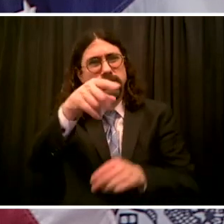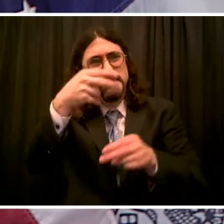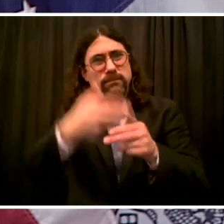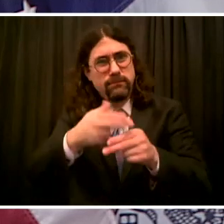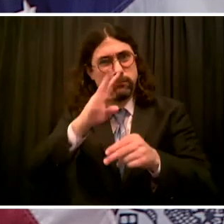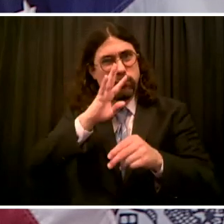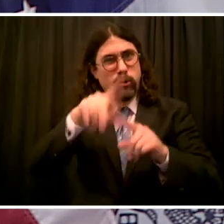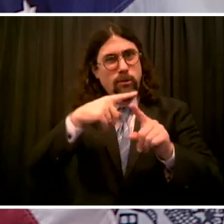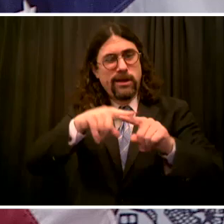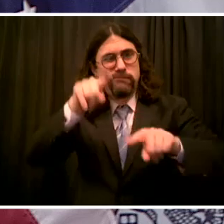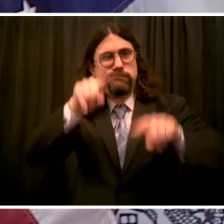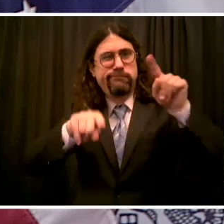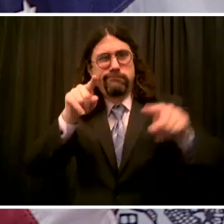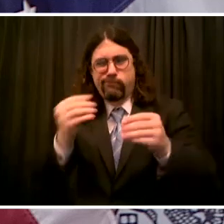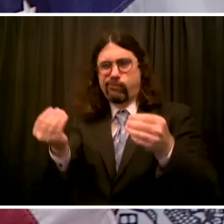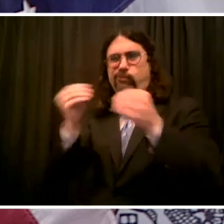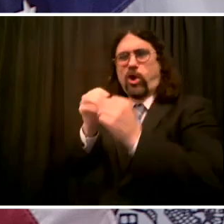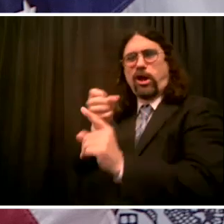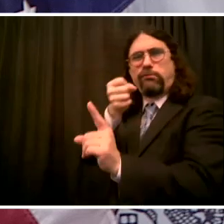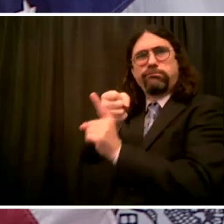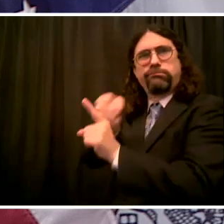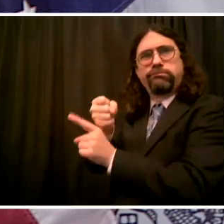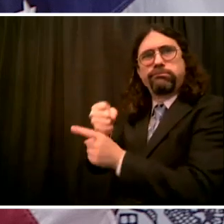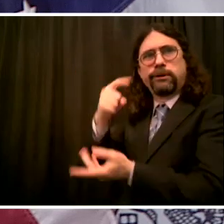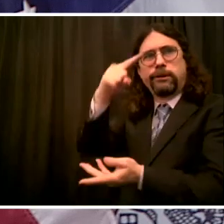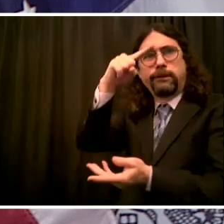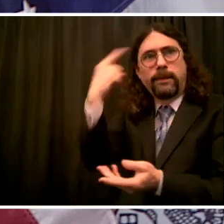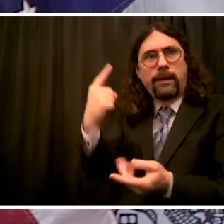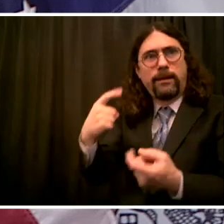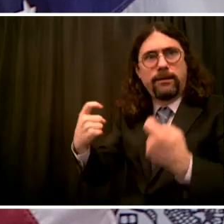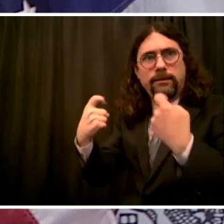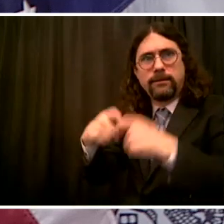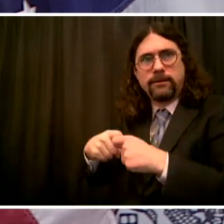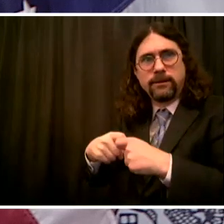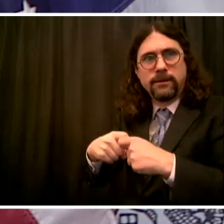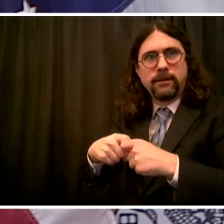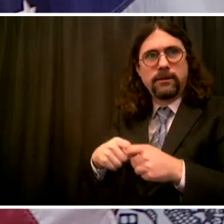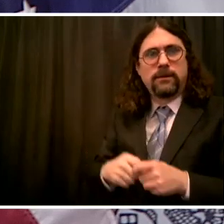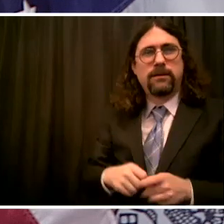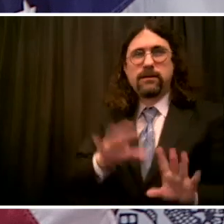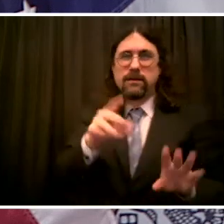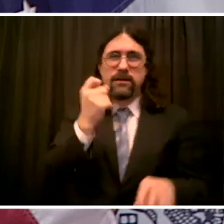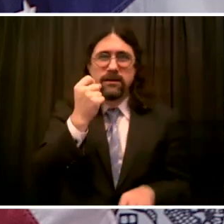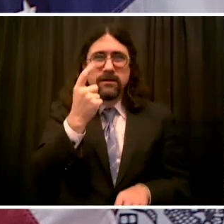MOMENT. WE HAVE ISSUED A SMALL NUMBER OF SUMMONS.